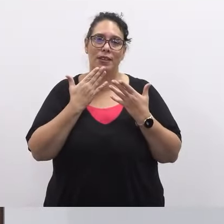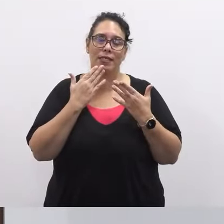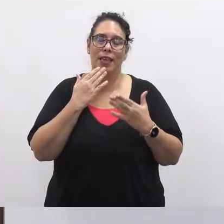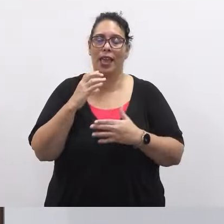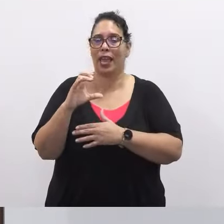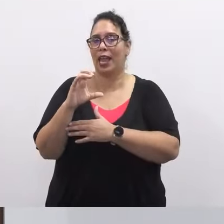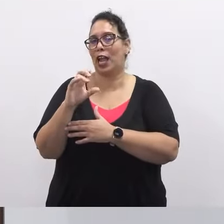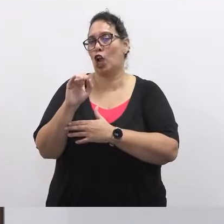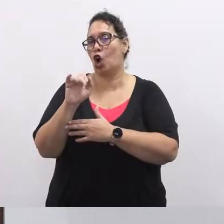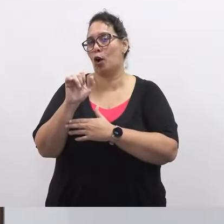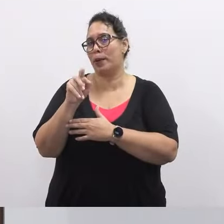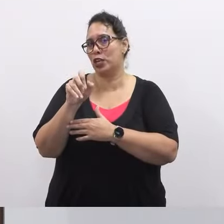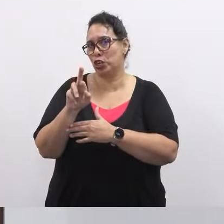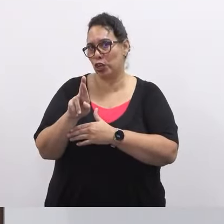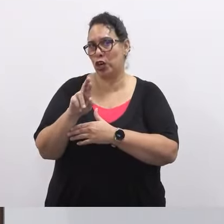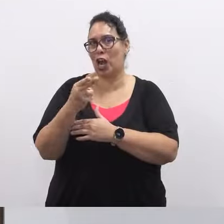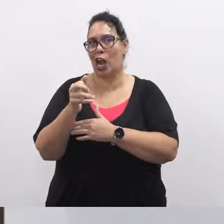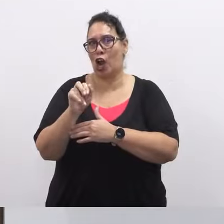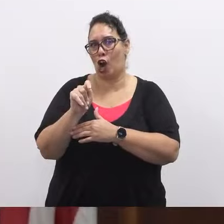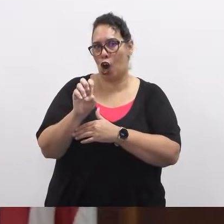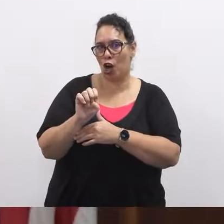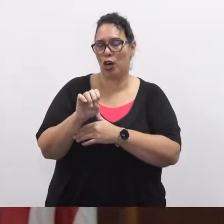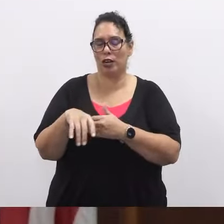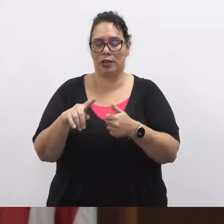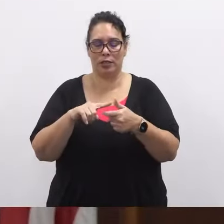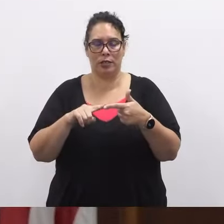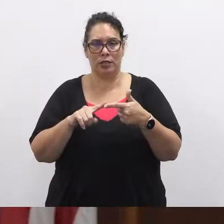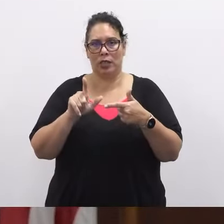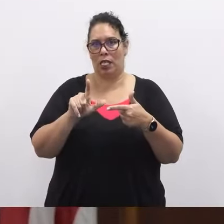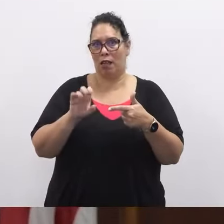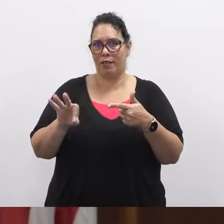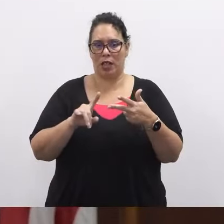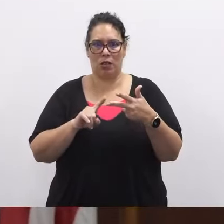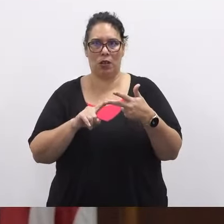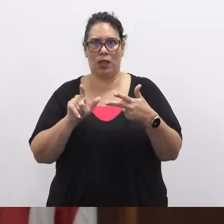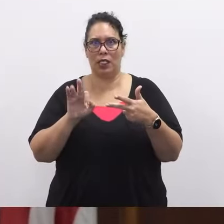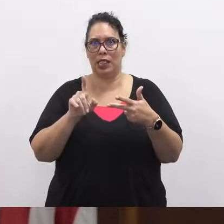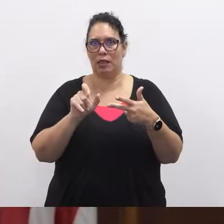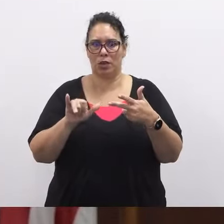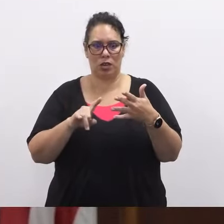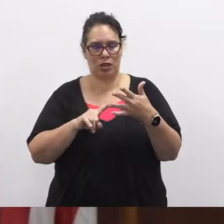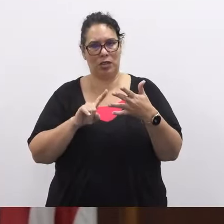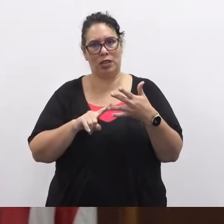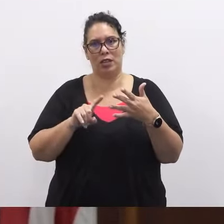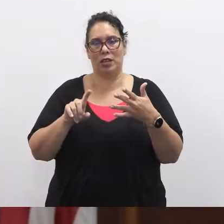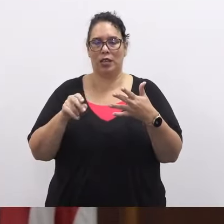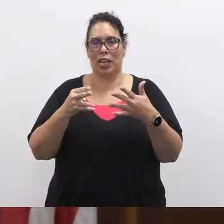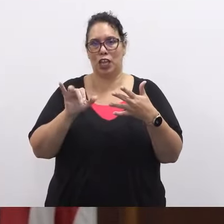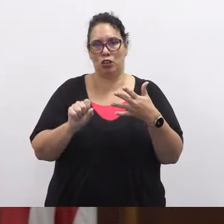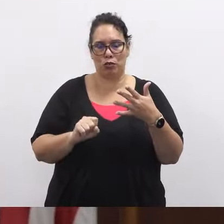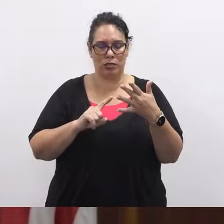Ms. Ramos at Los Cerritos, Mr. Segure at Longfellow, Dr. Benuzi at Lindbergh, Mr. Steinhauser at Hughes, and Ms. Irving at Jordan